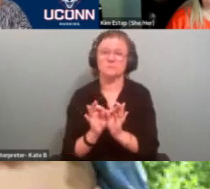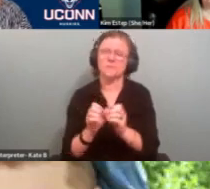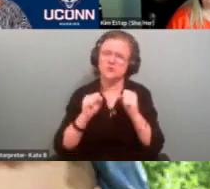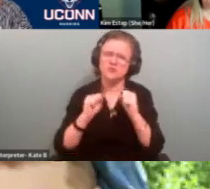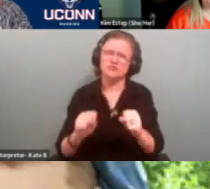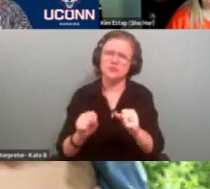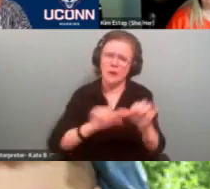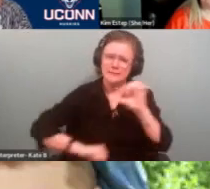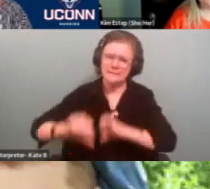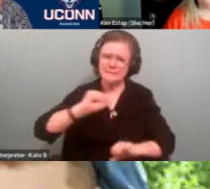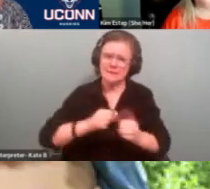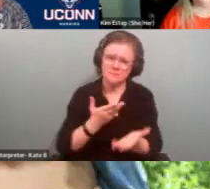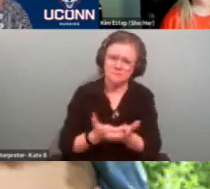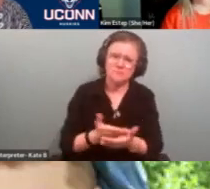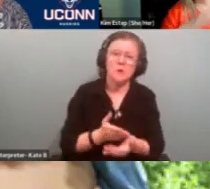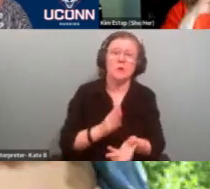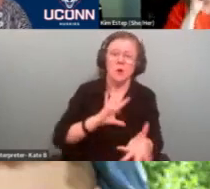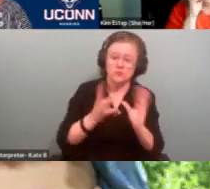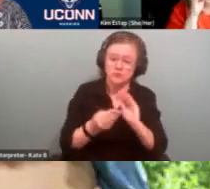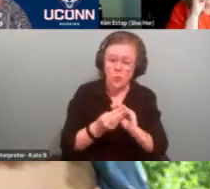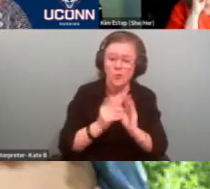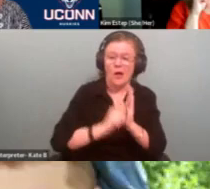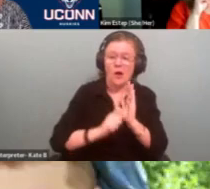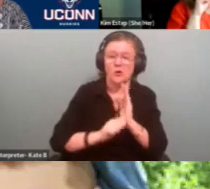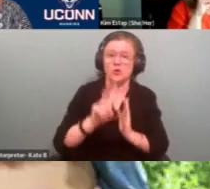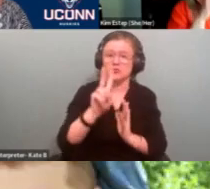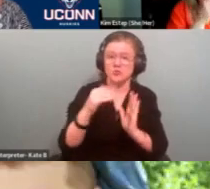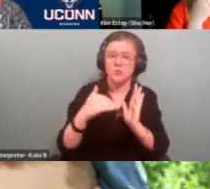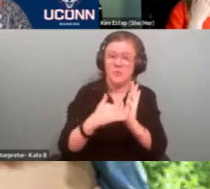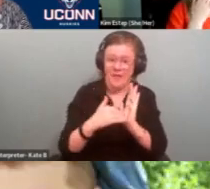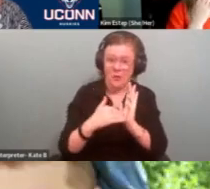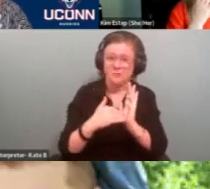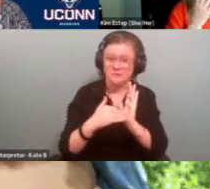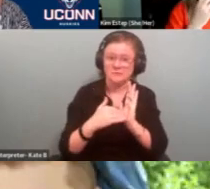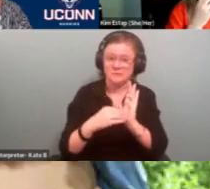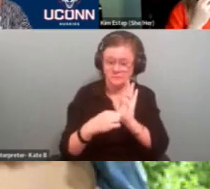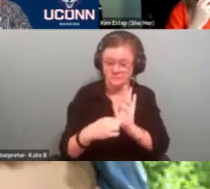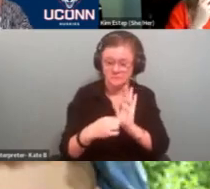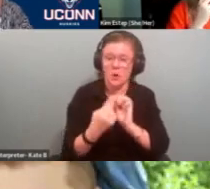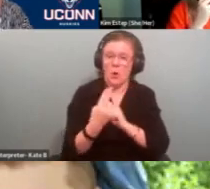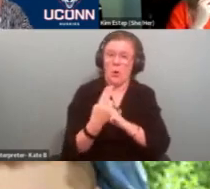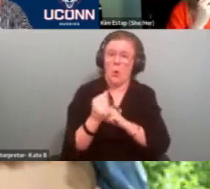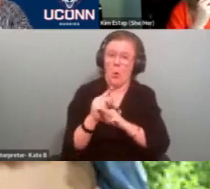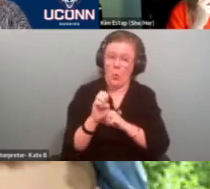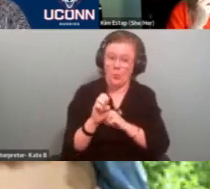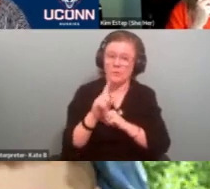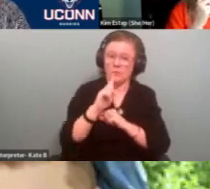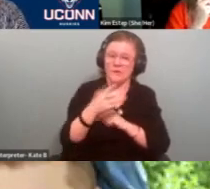2000 published articles, that tells us that hope is the single best predictor of wellbeing